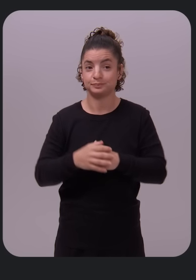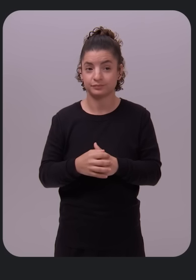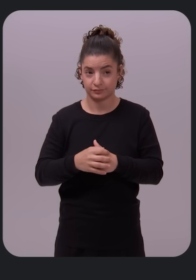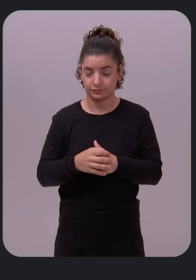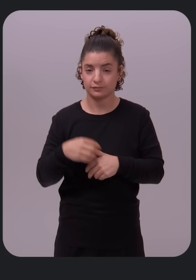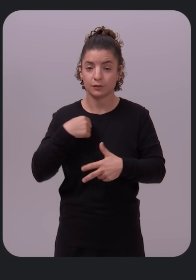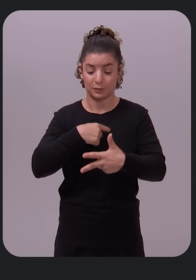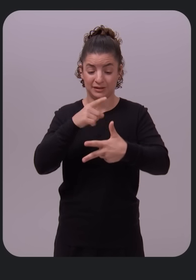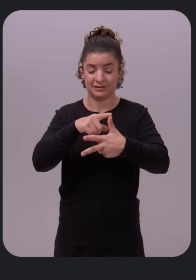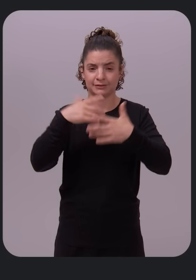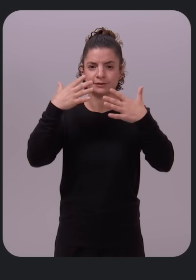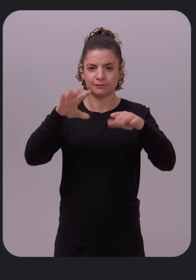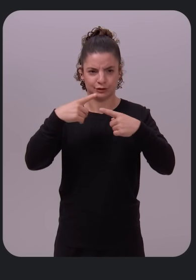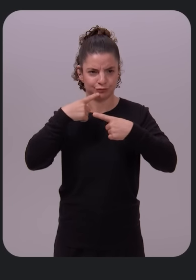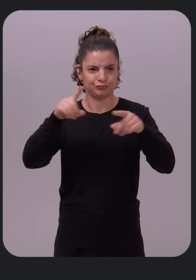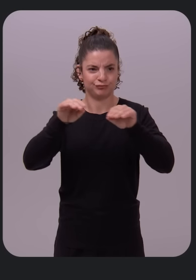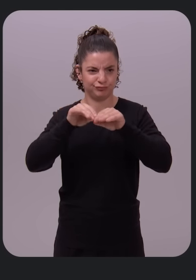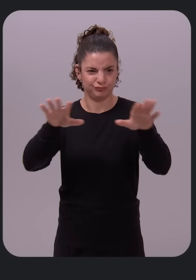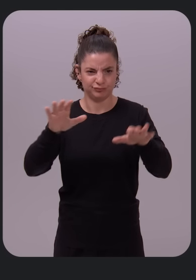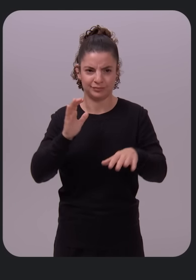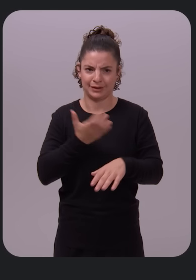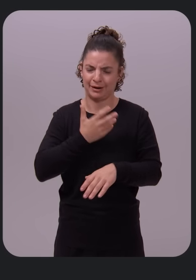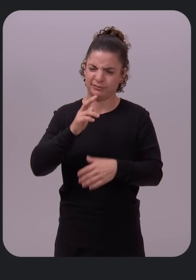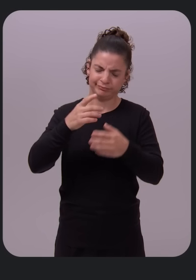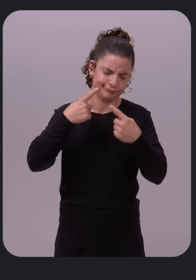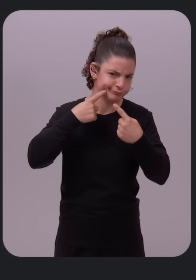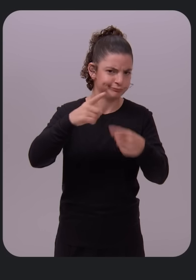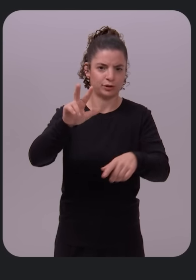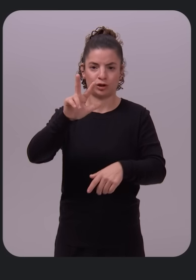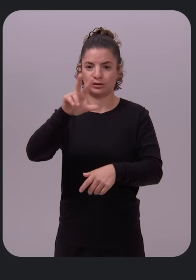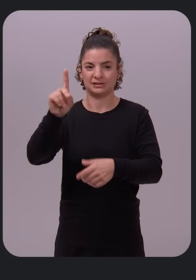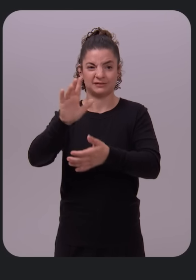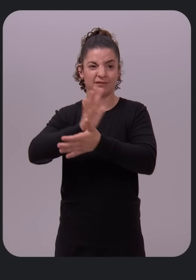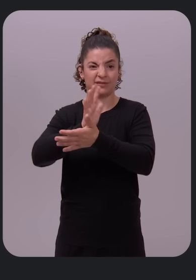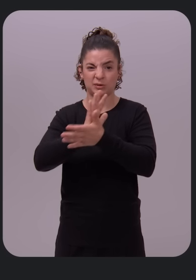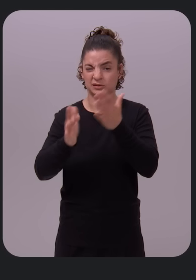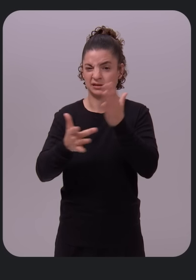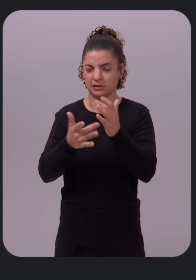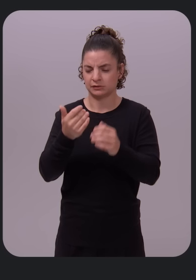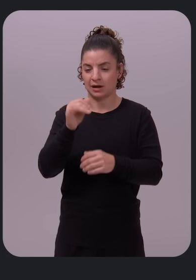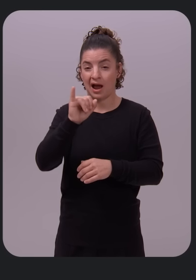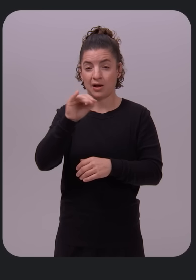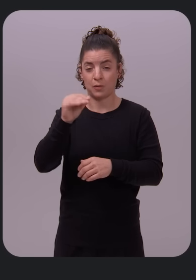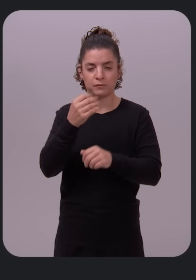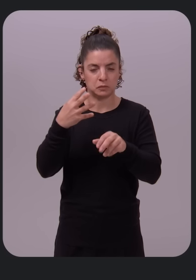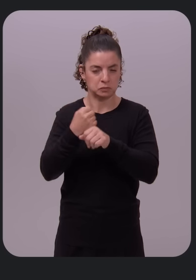We debuted Project Starline, our breakthrough 3D video technology, at I/O a few years back.